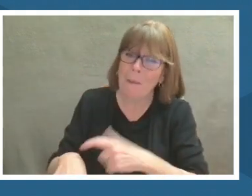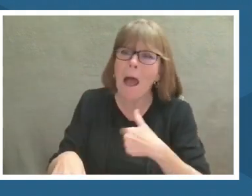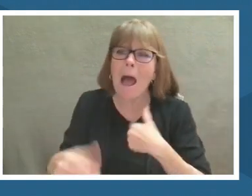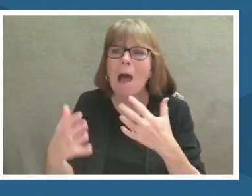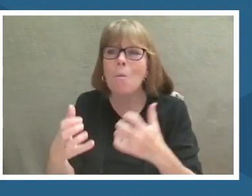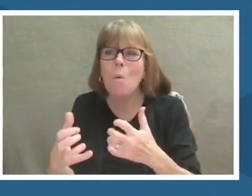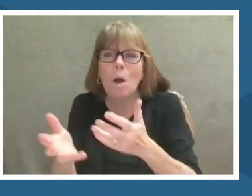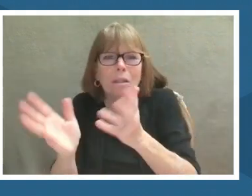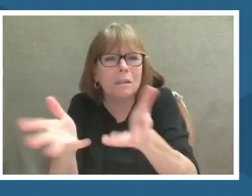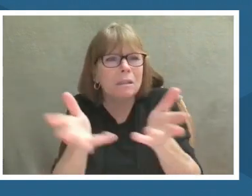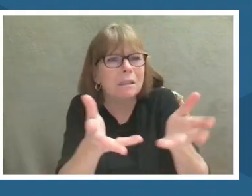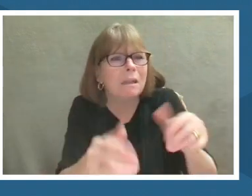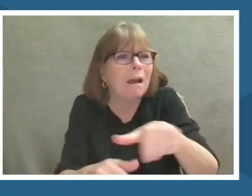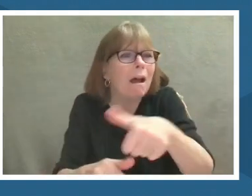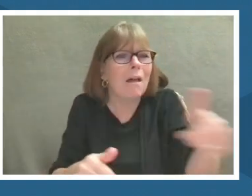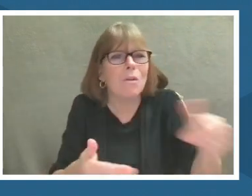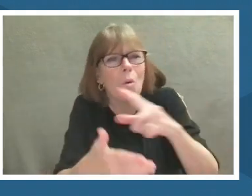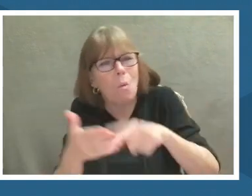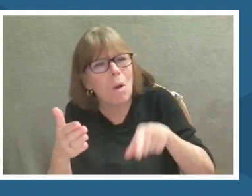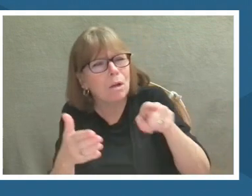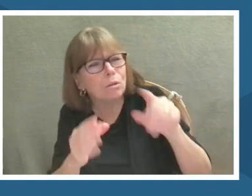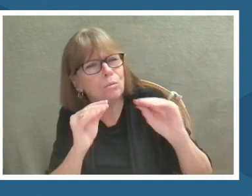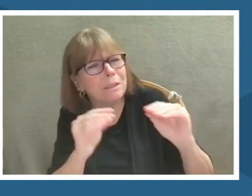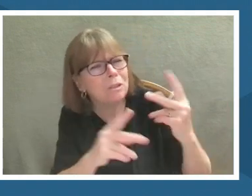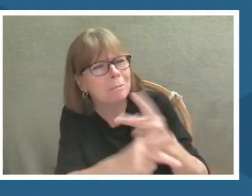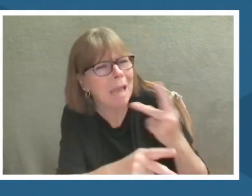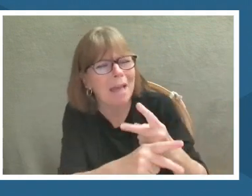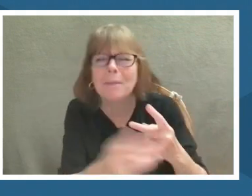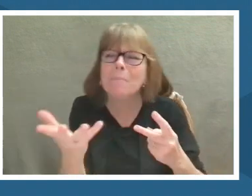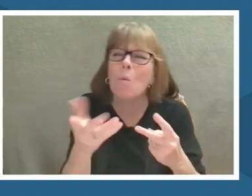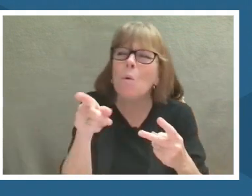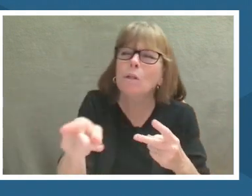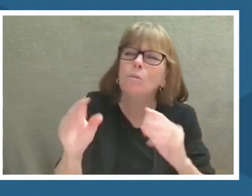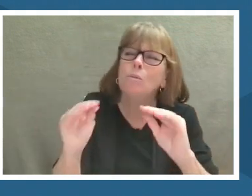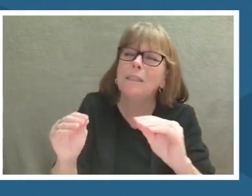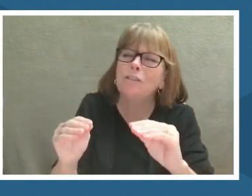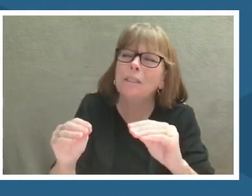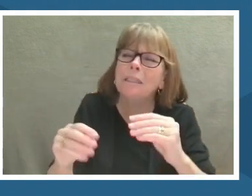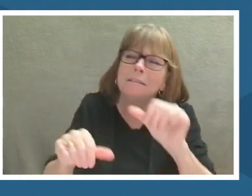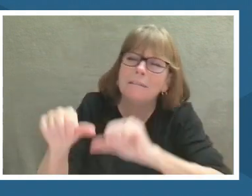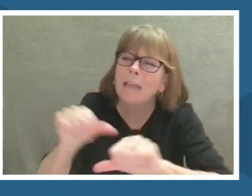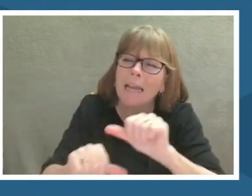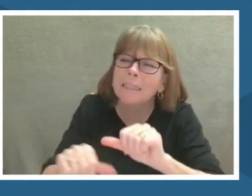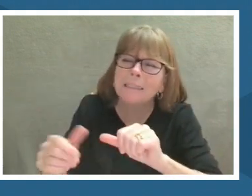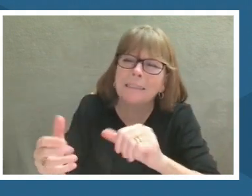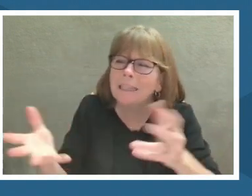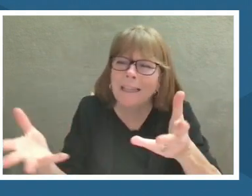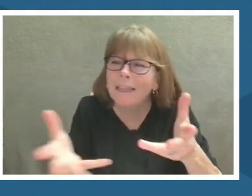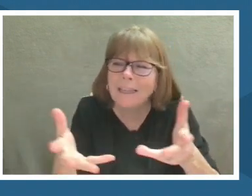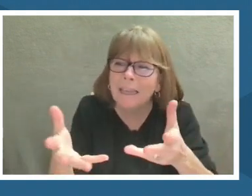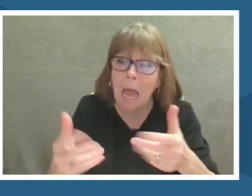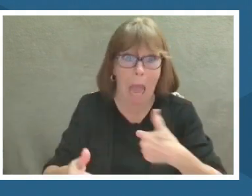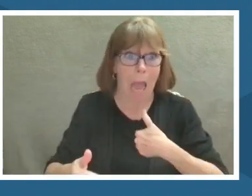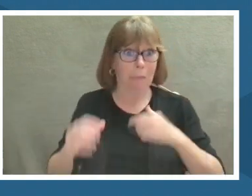students are learning in math and science so you can bring this all together perhaps in a technology course